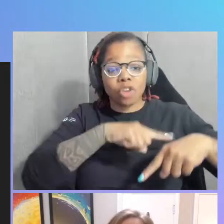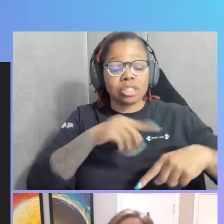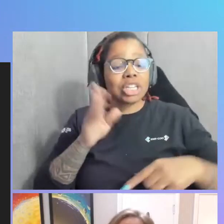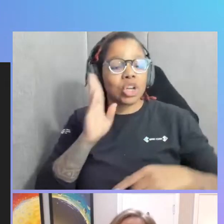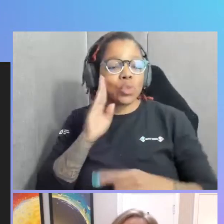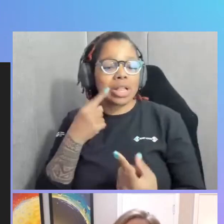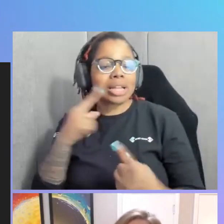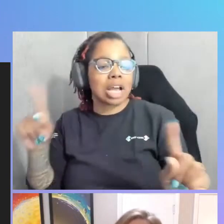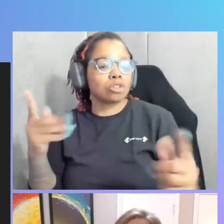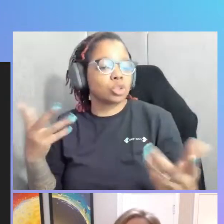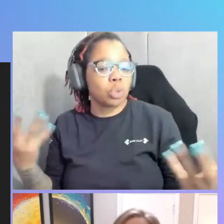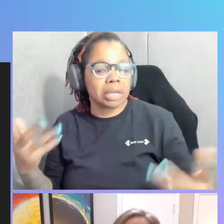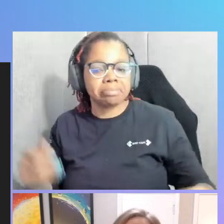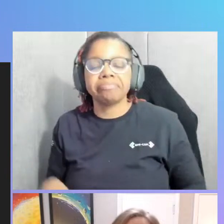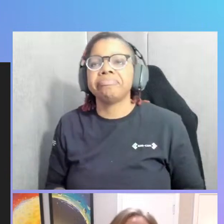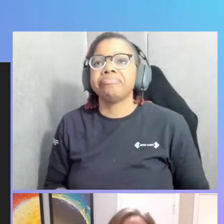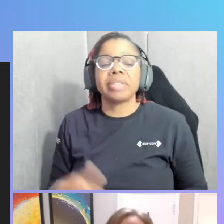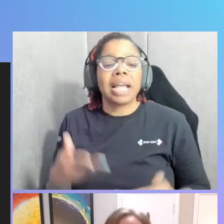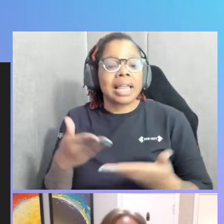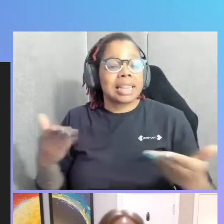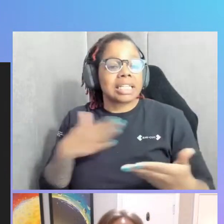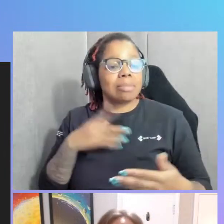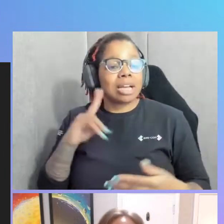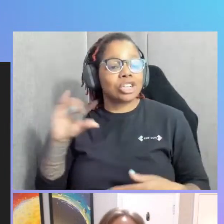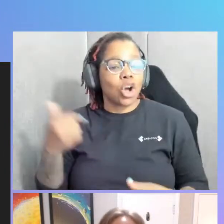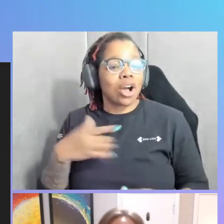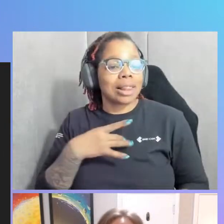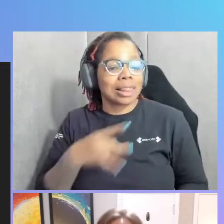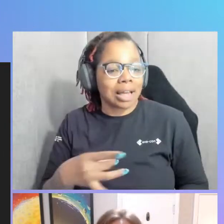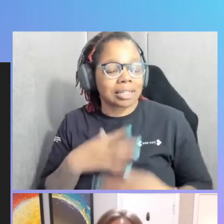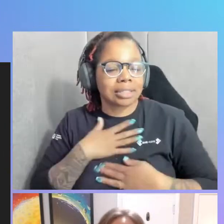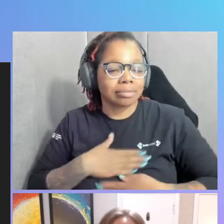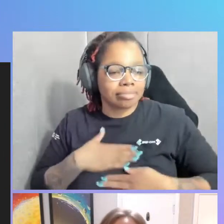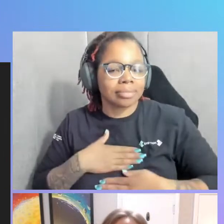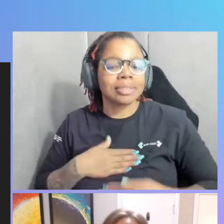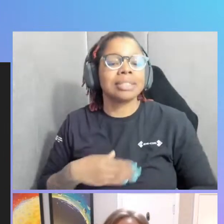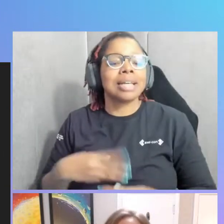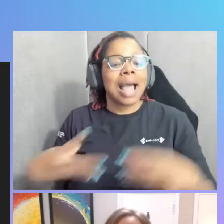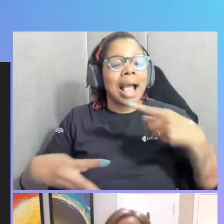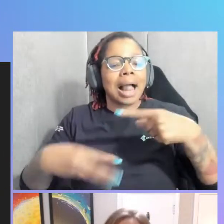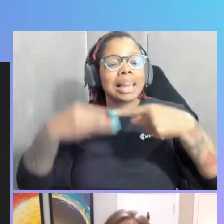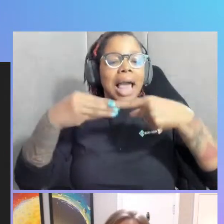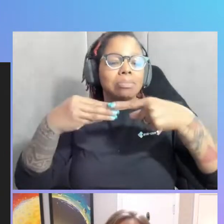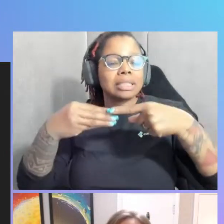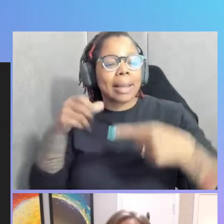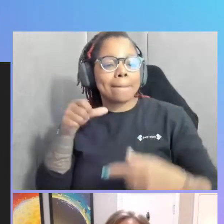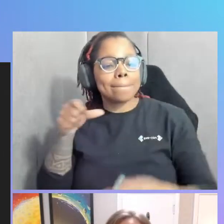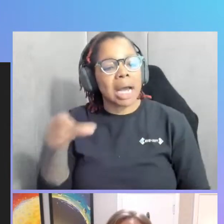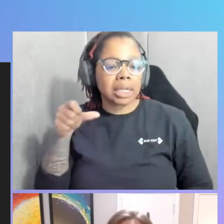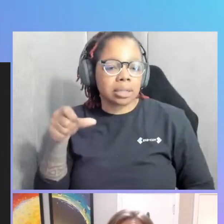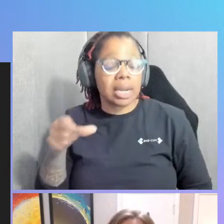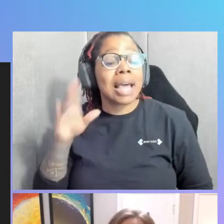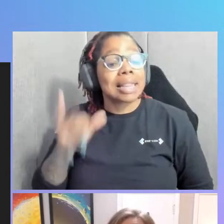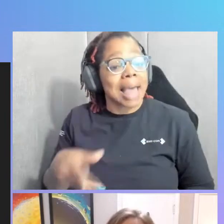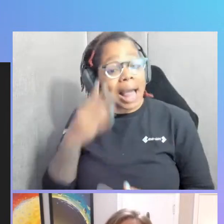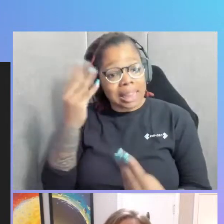like things that my dog likes. This collapsed button. This lets me know that I can use the